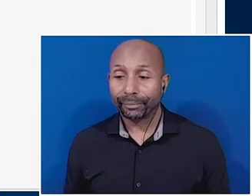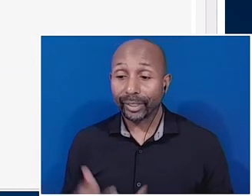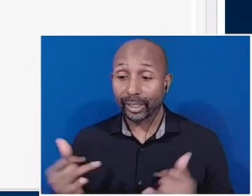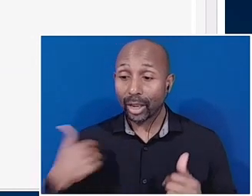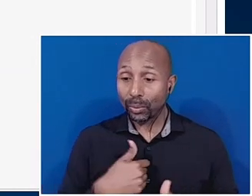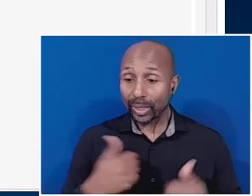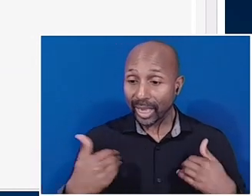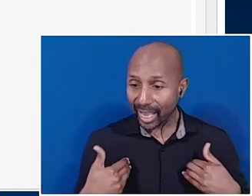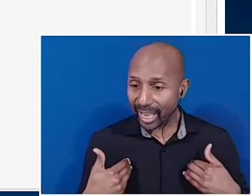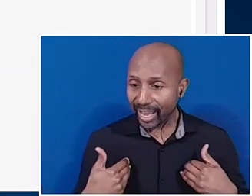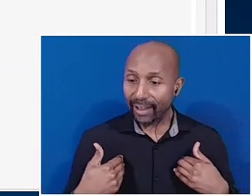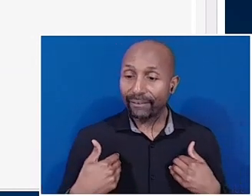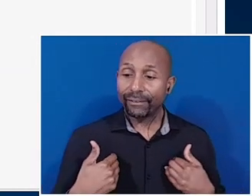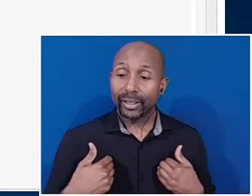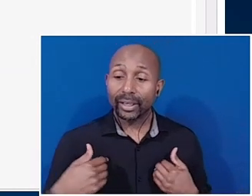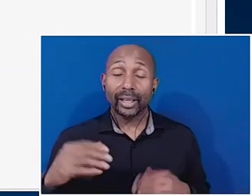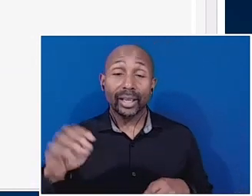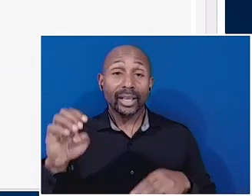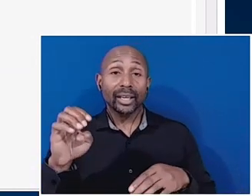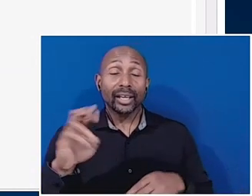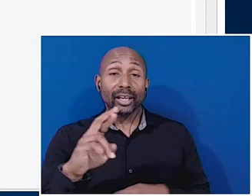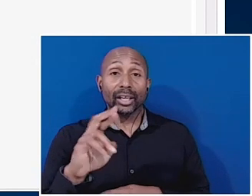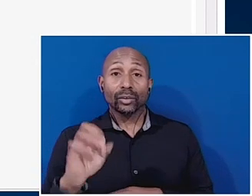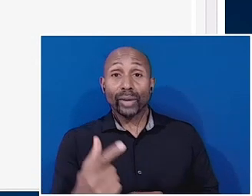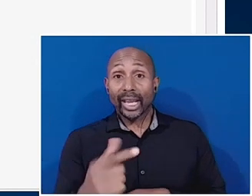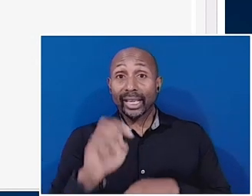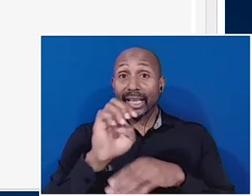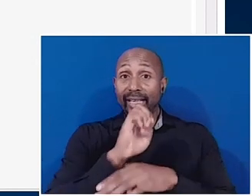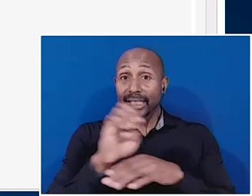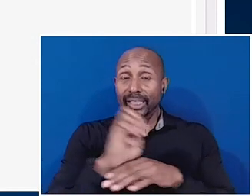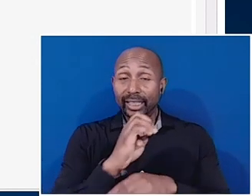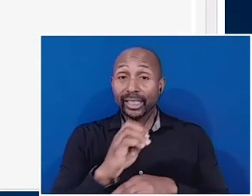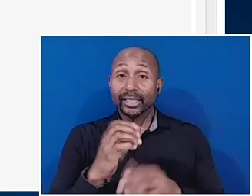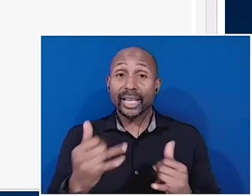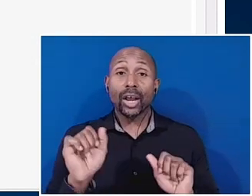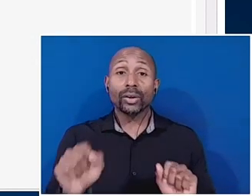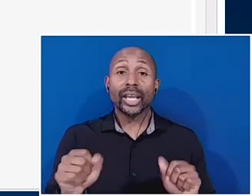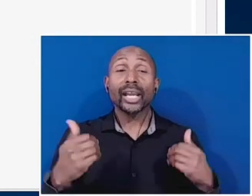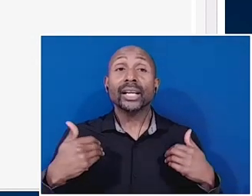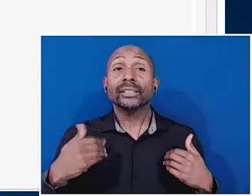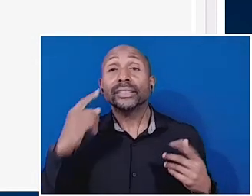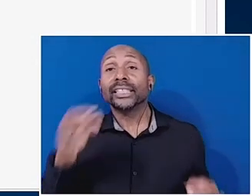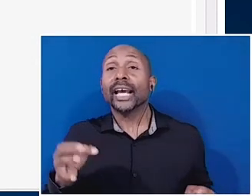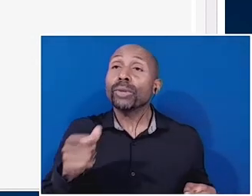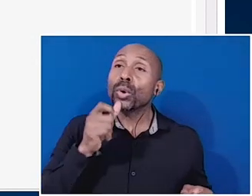choices of who regulates them. You know, some people may believe that